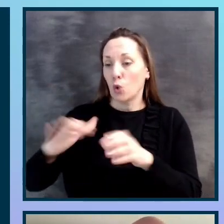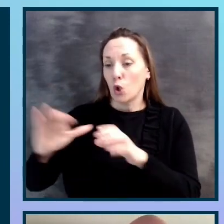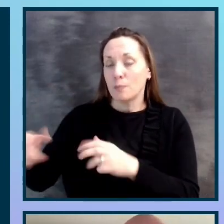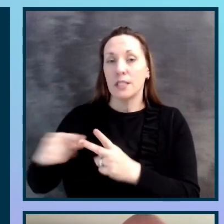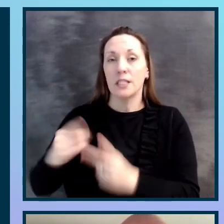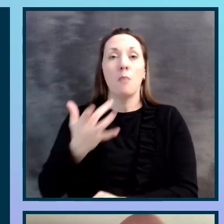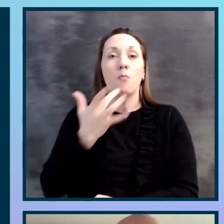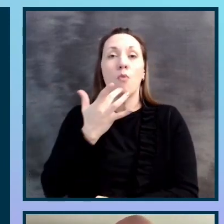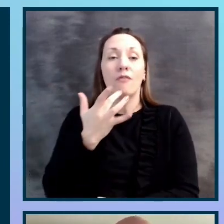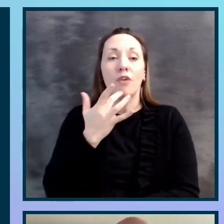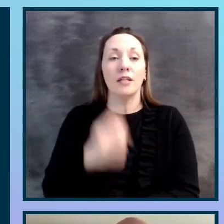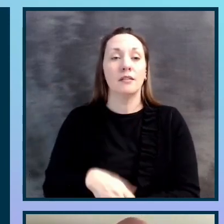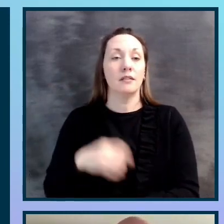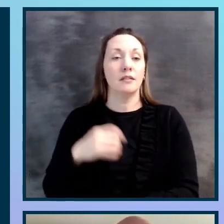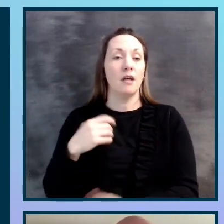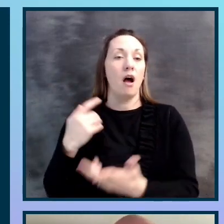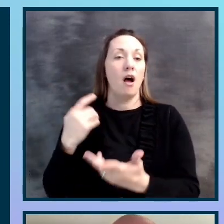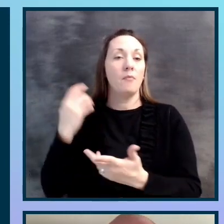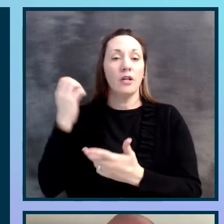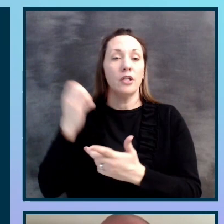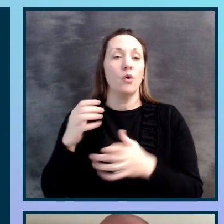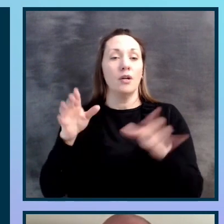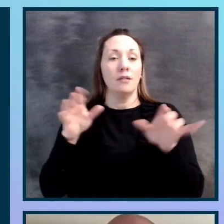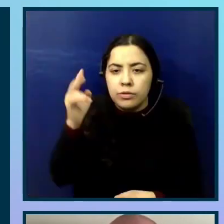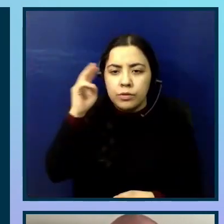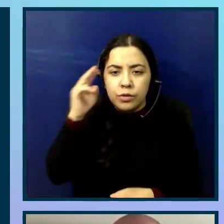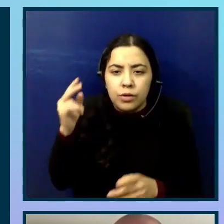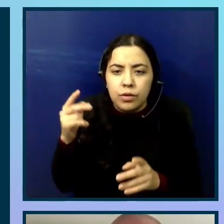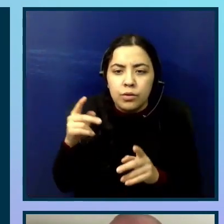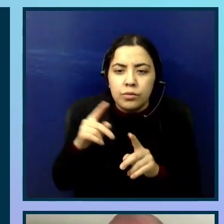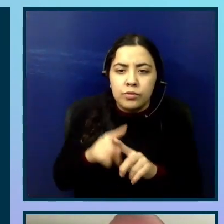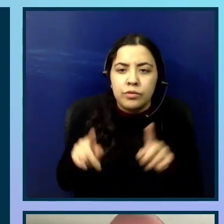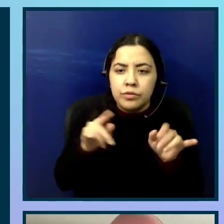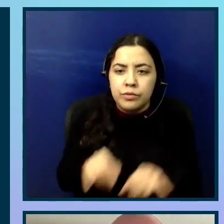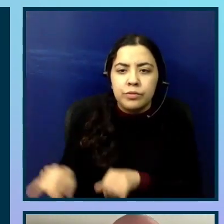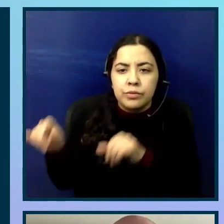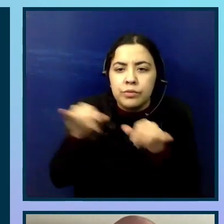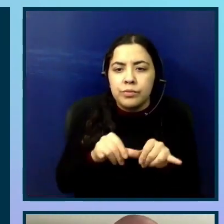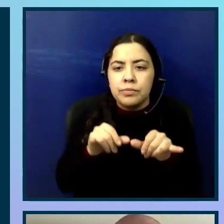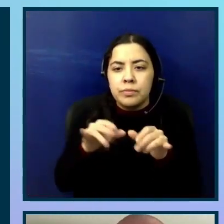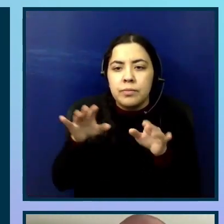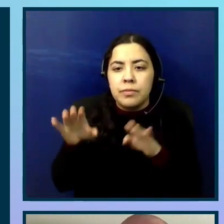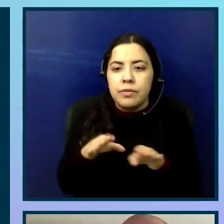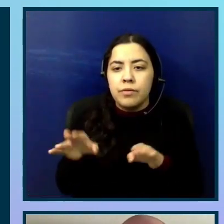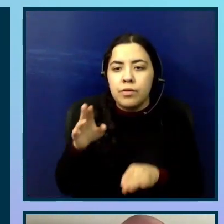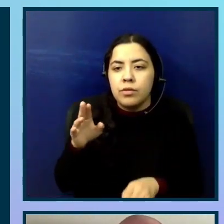neurodivergent intersections, and standard behavior. I don't really have time to go into all of these